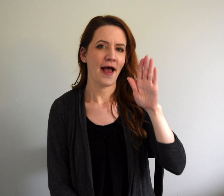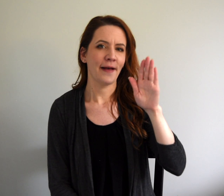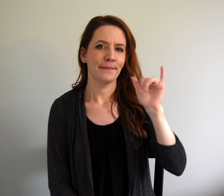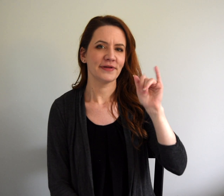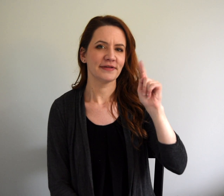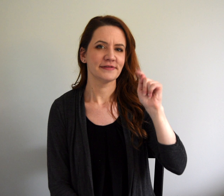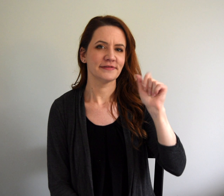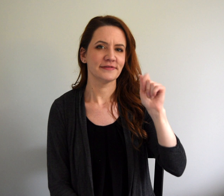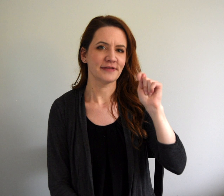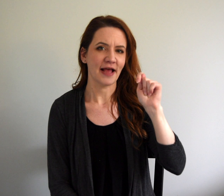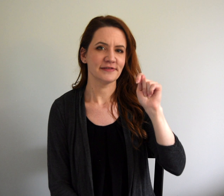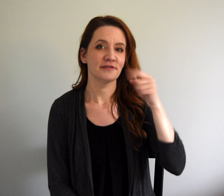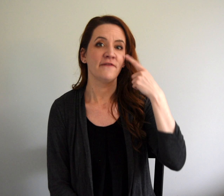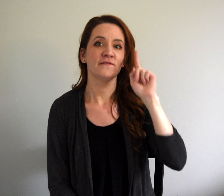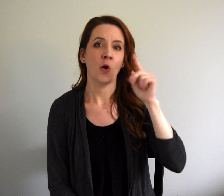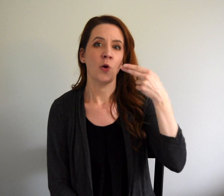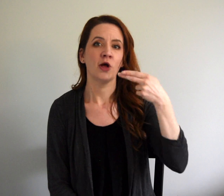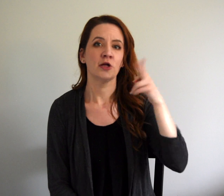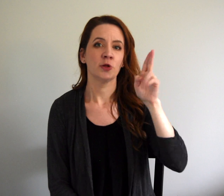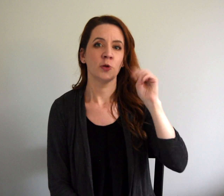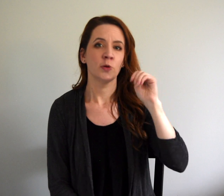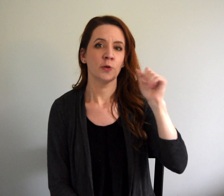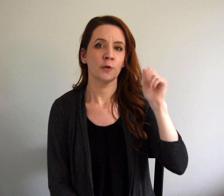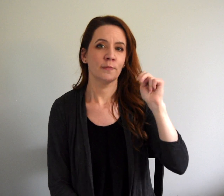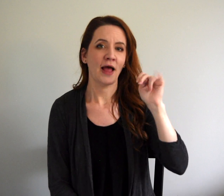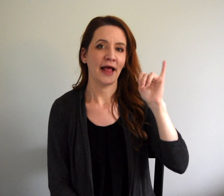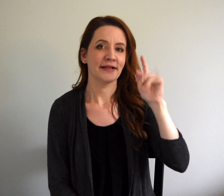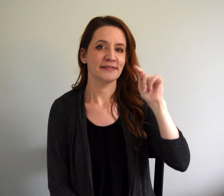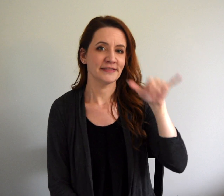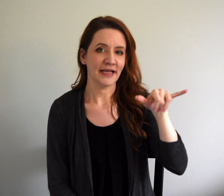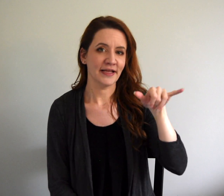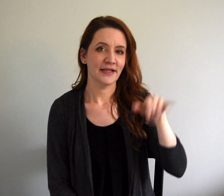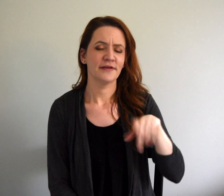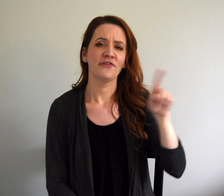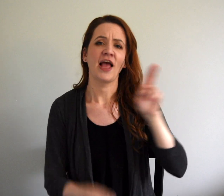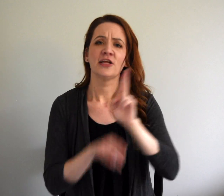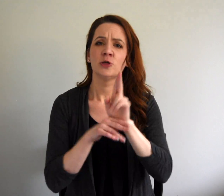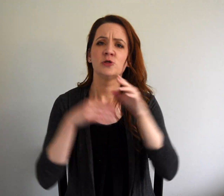Habitat for Humanity uses a variety of marketing strategies and various